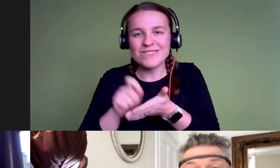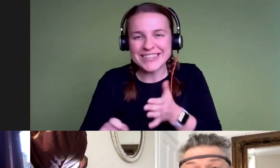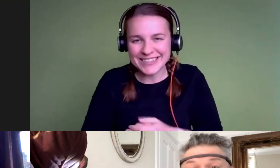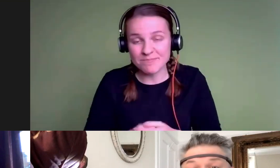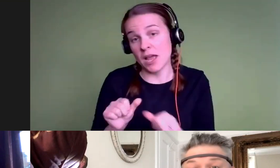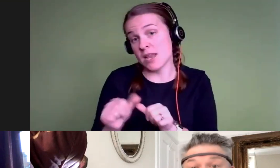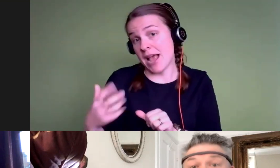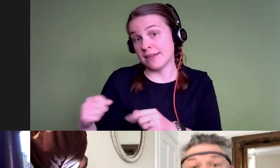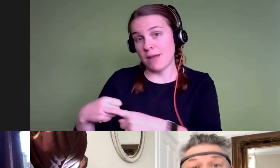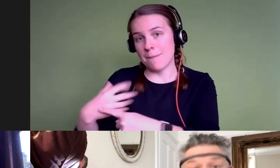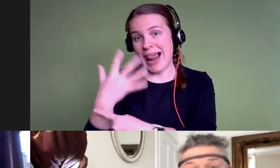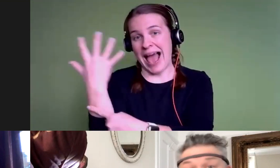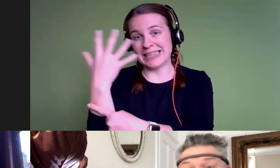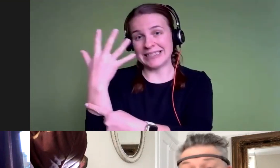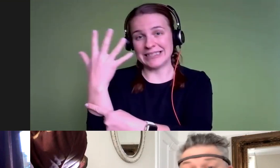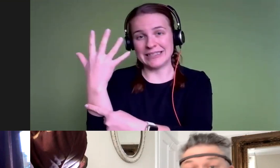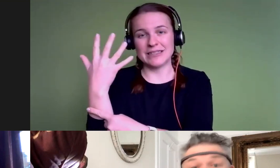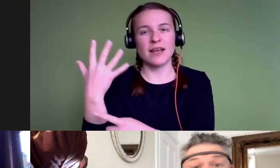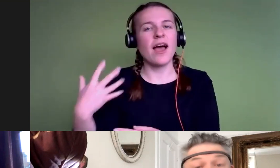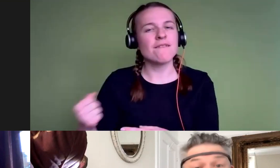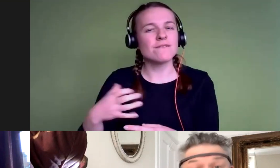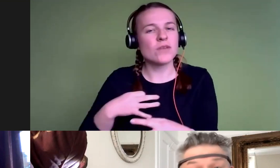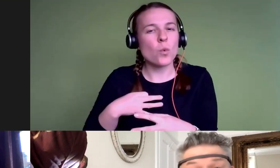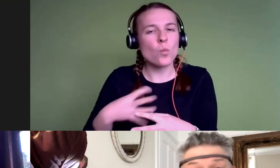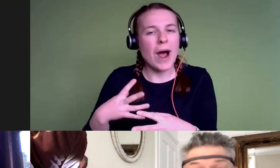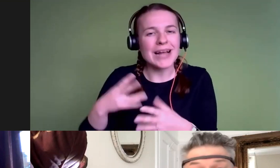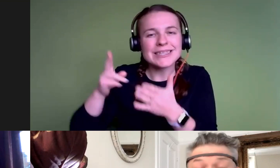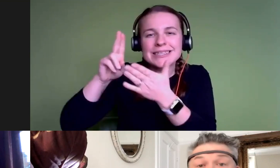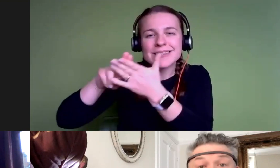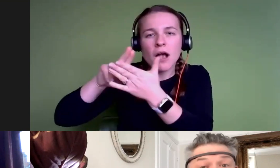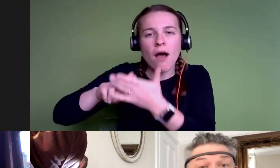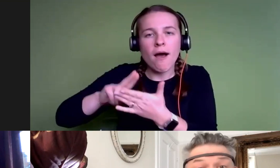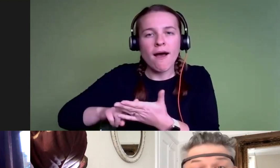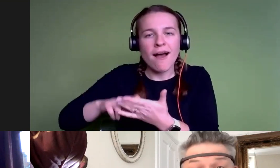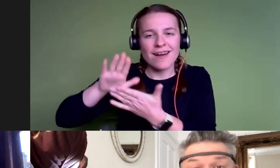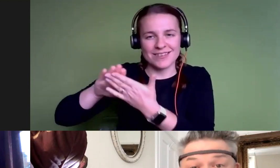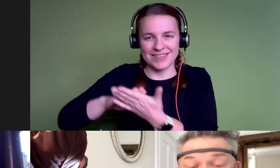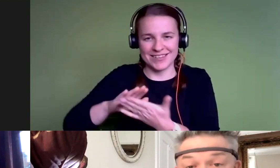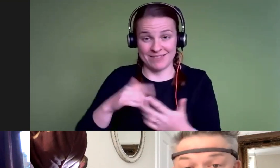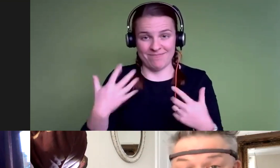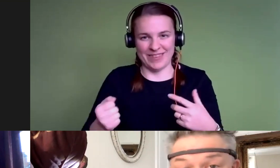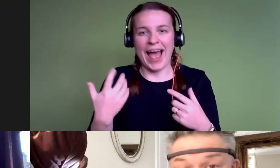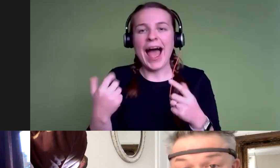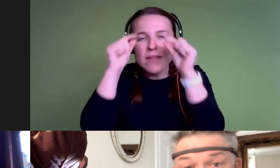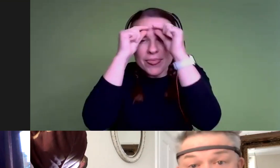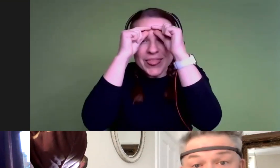bearded male. I am sat in my bedroom, which is a makeshift office . Next to me is a plant